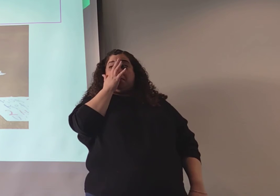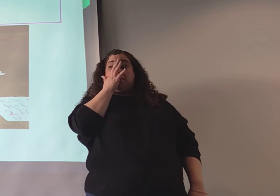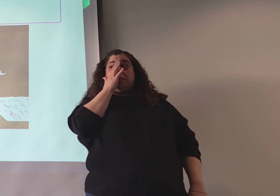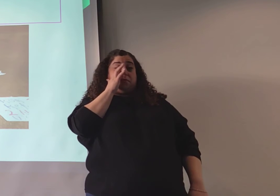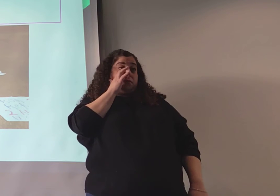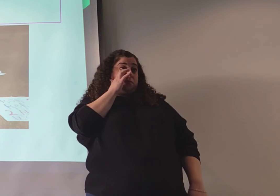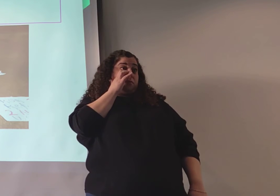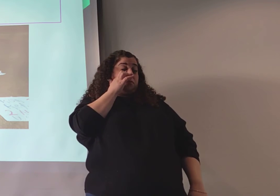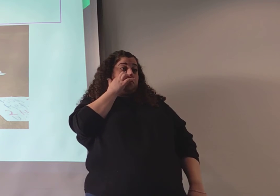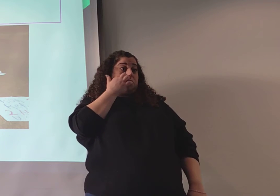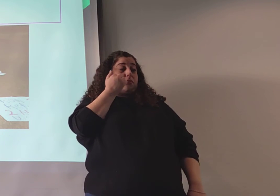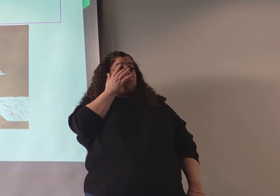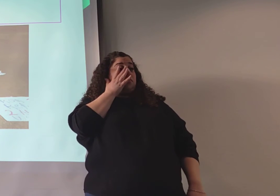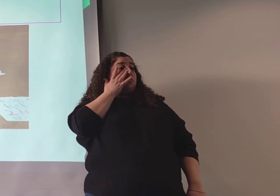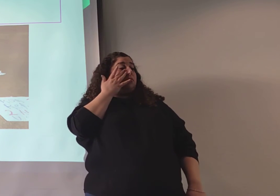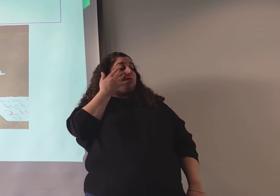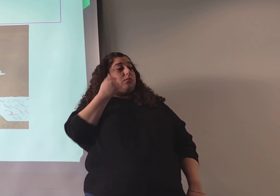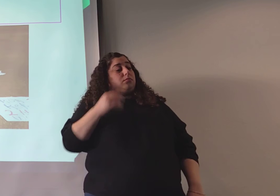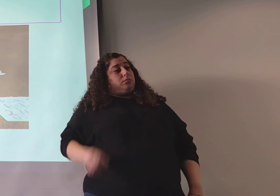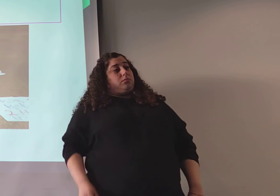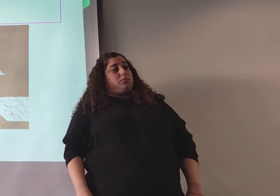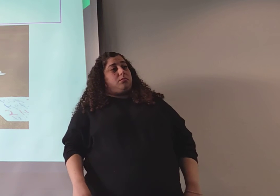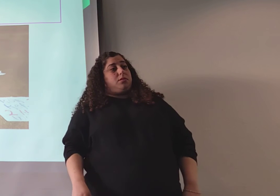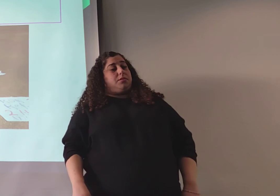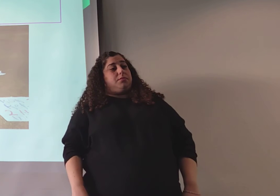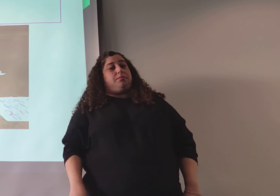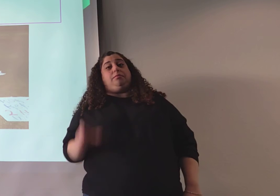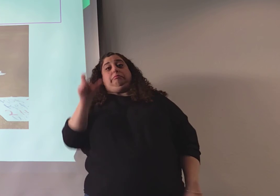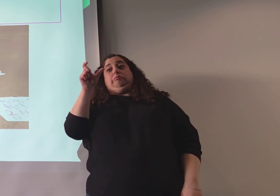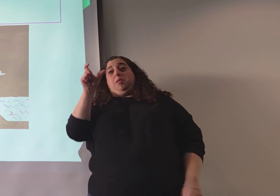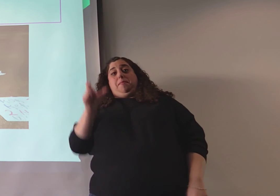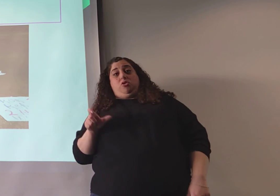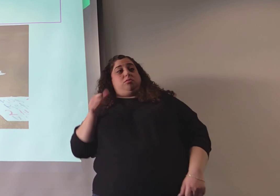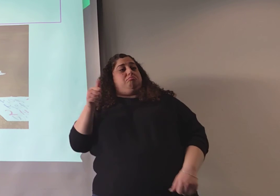And they’re all filled up, they’re still on the waiting list.